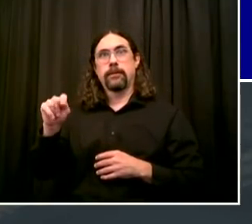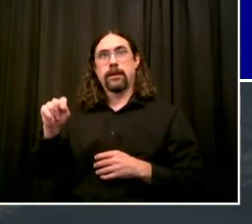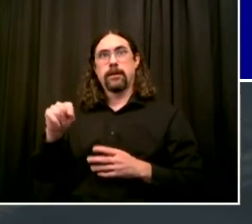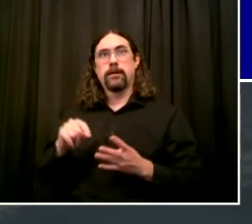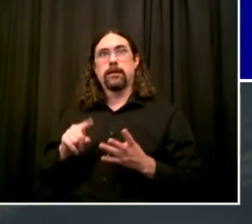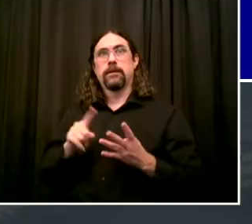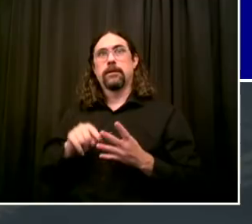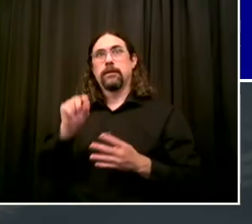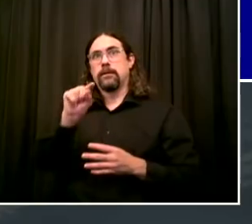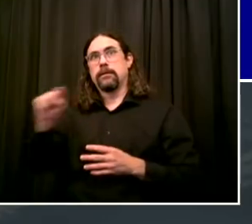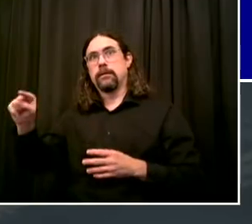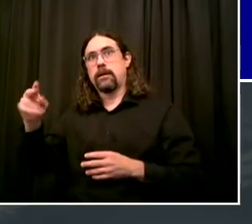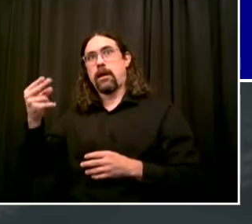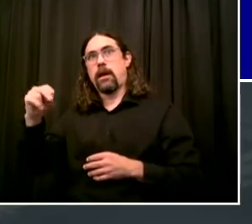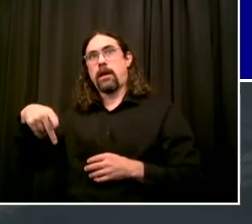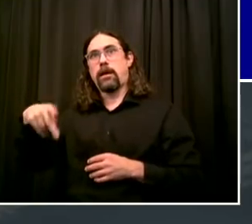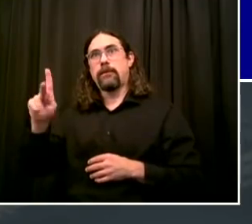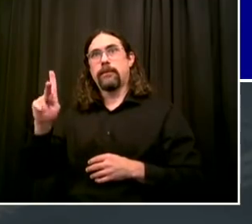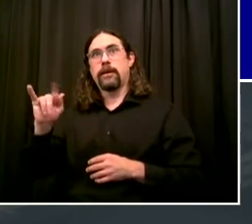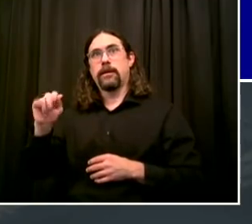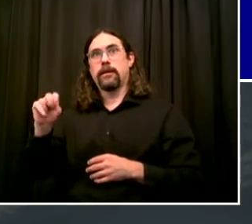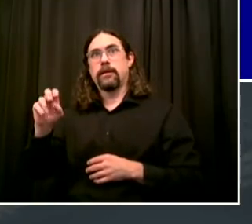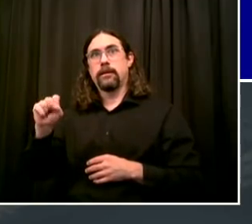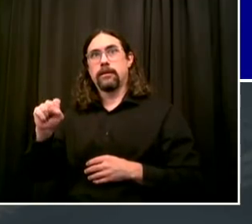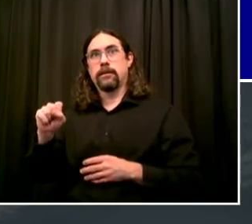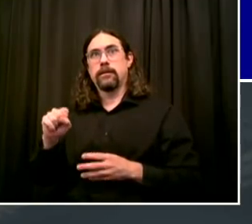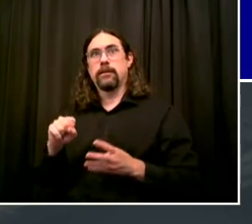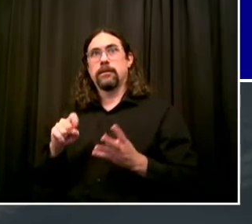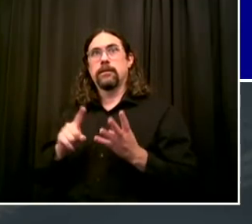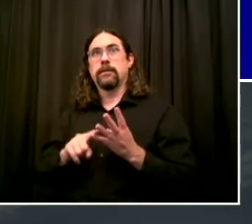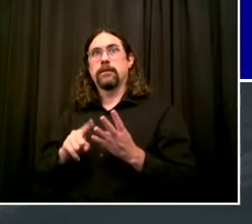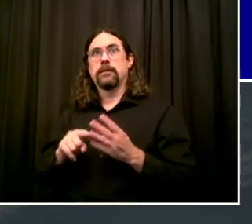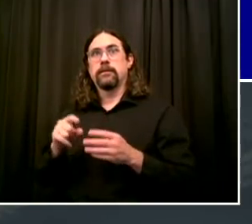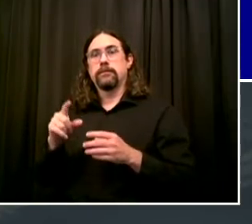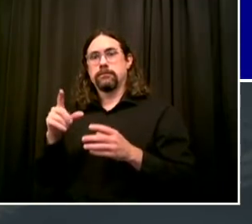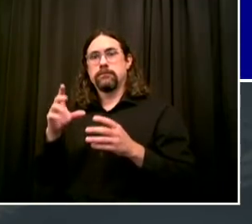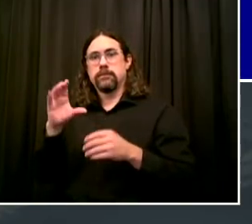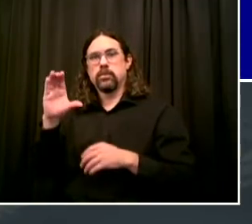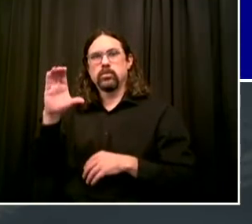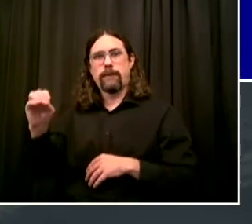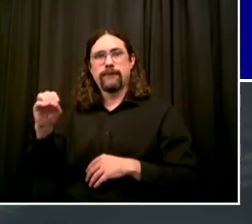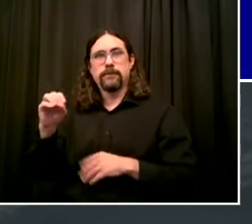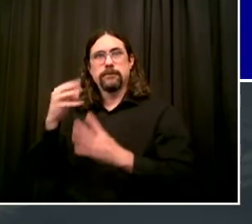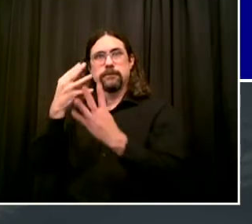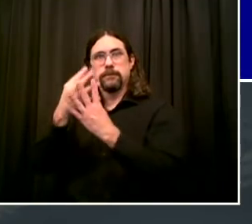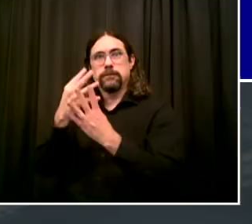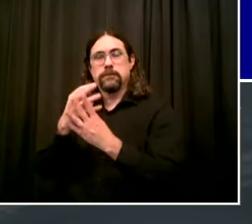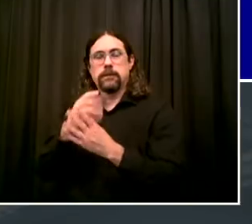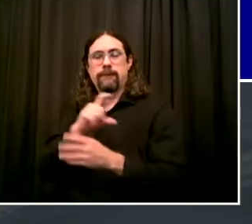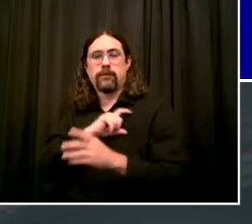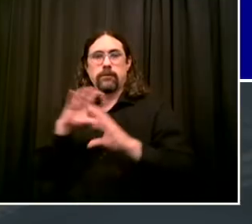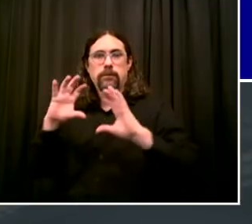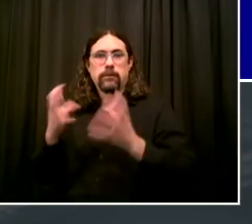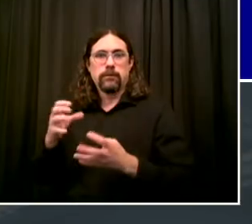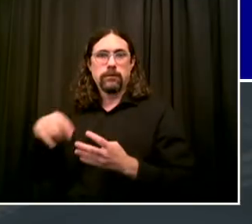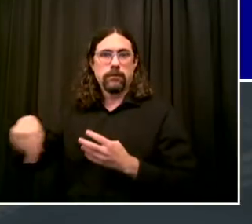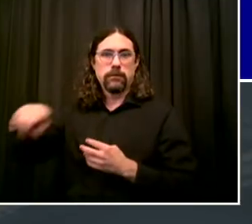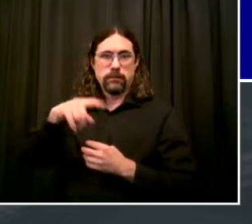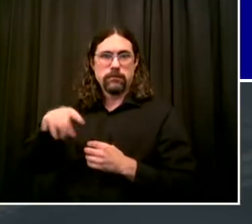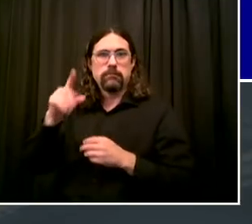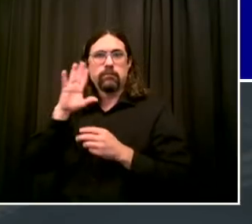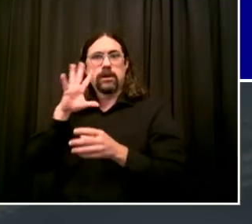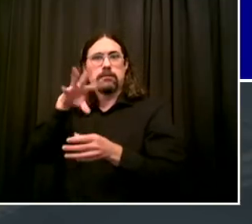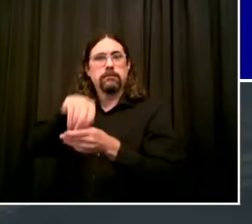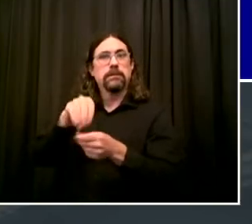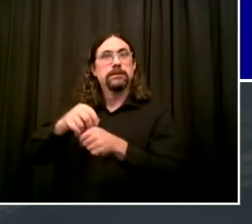LEADERSHIP USA, HOPKINS, AND